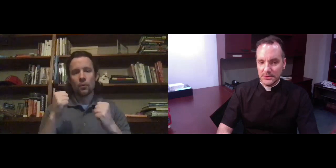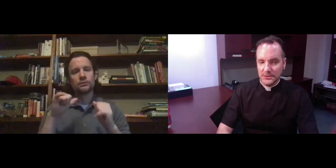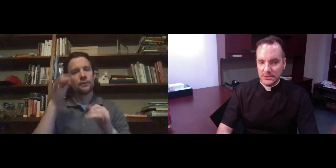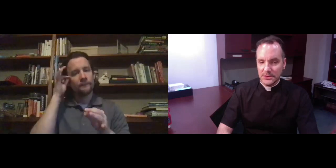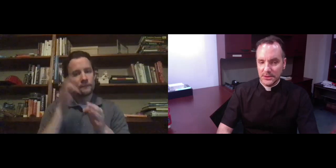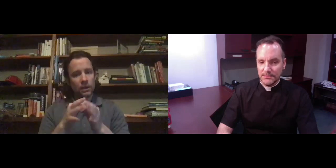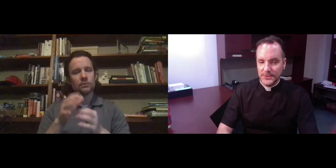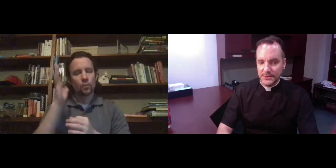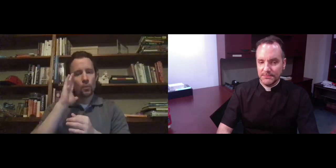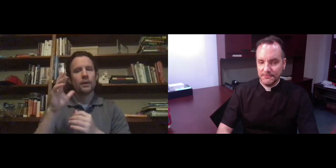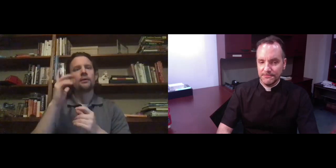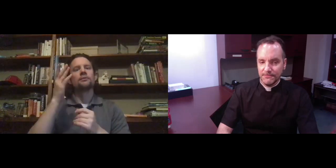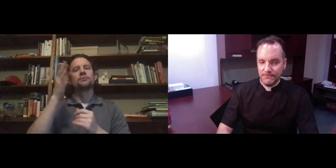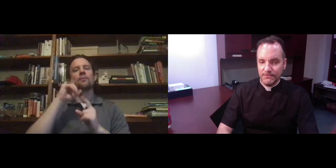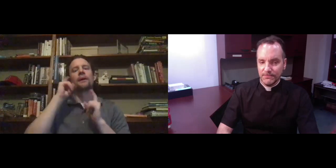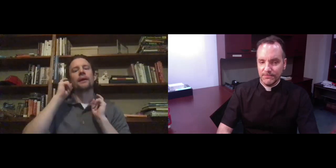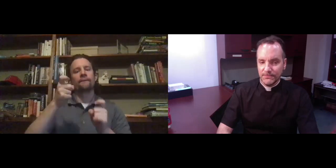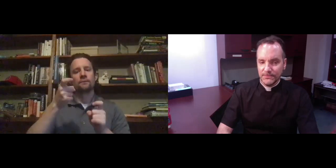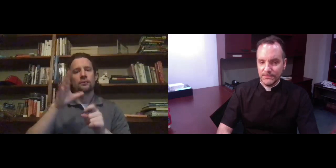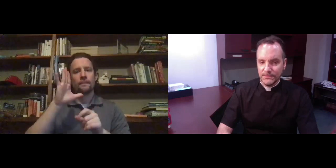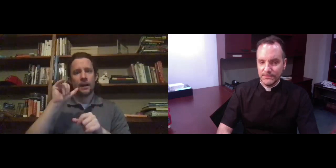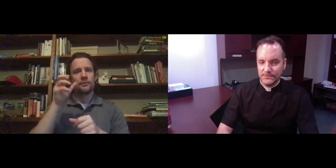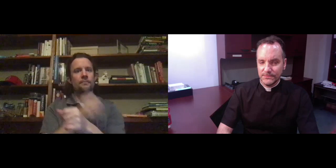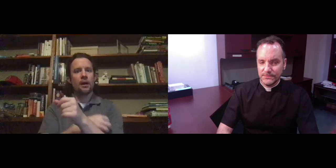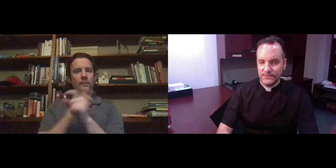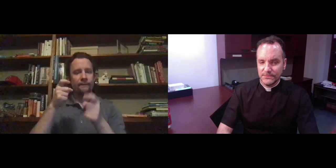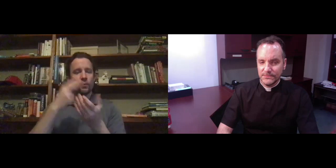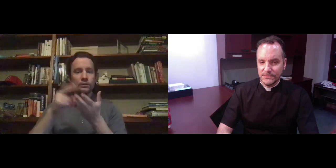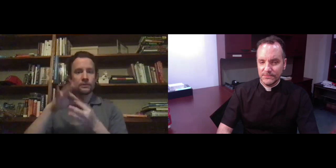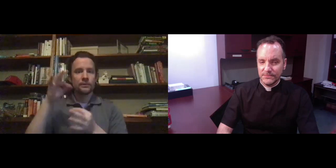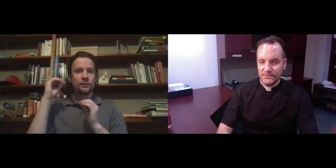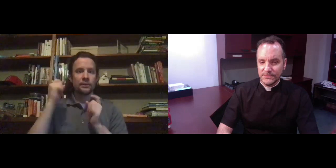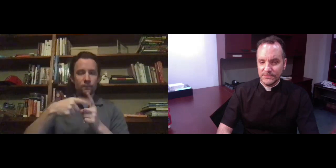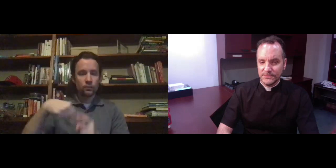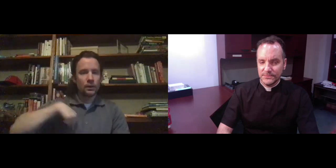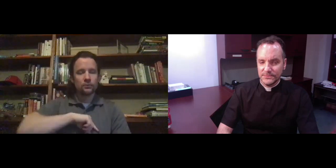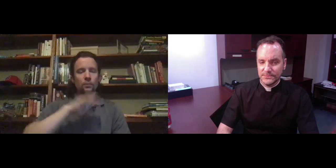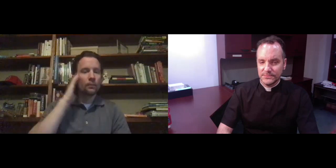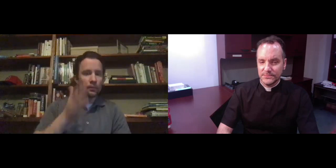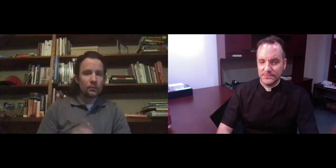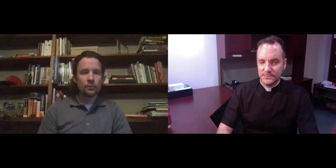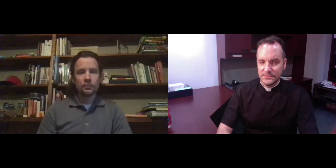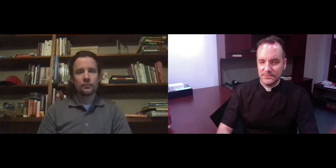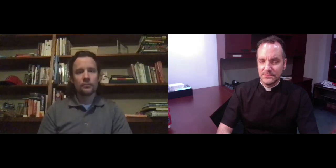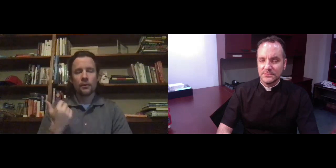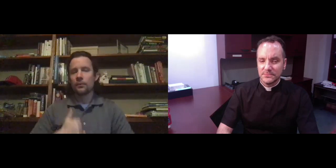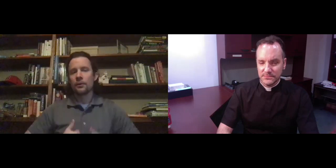and keep your faith. If you have a strong faith, God will give you help through the power of the Holy